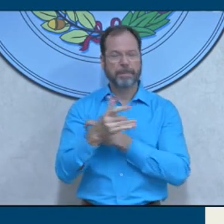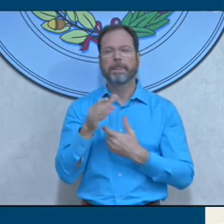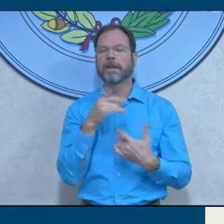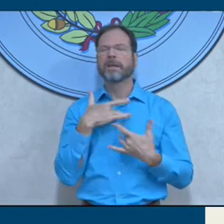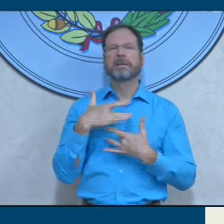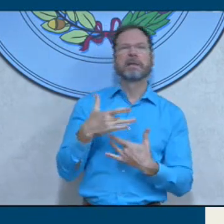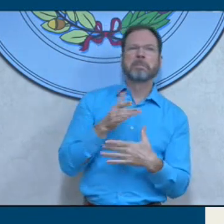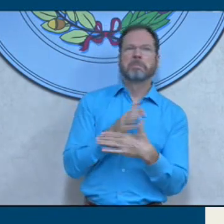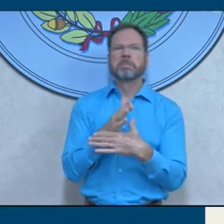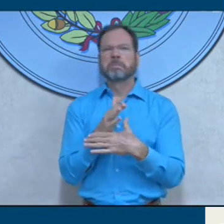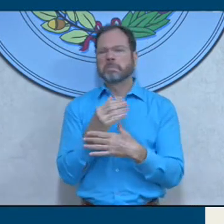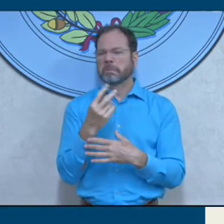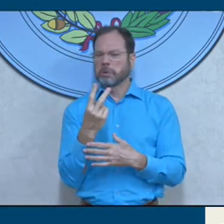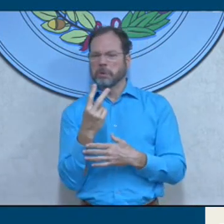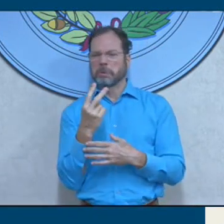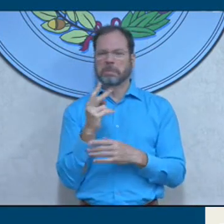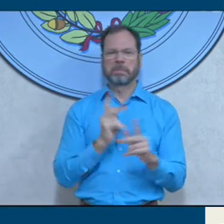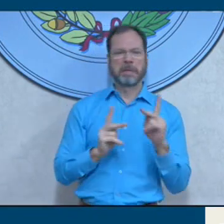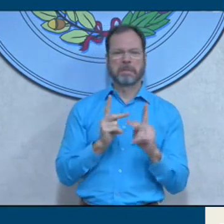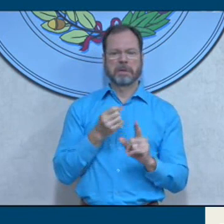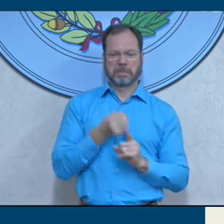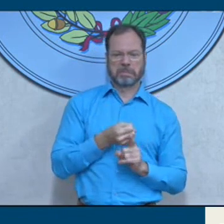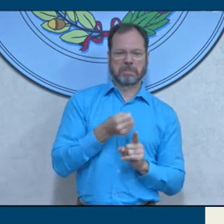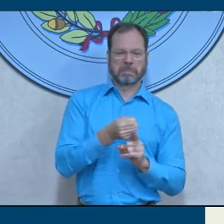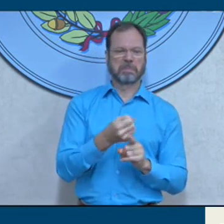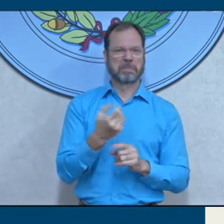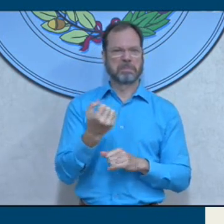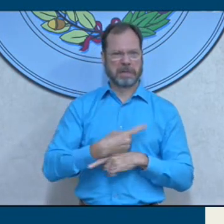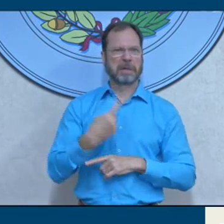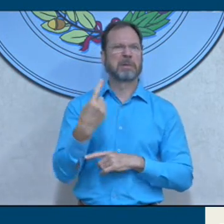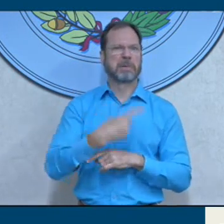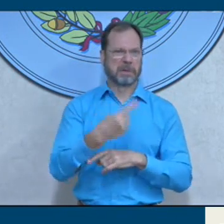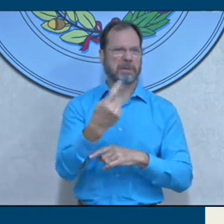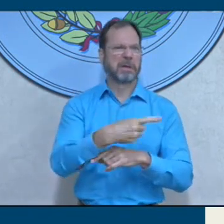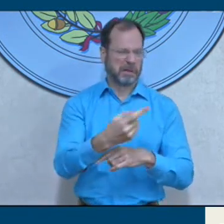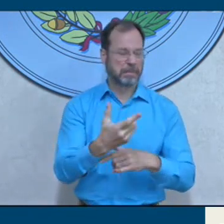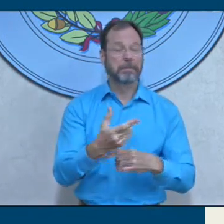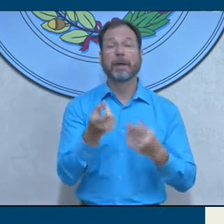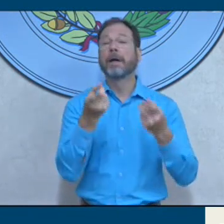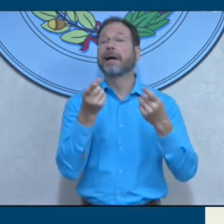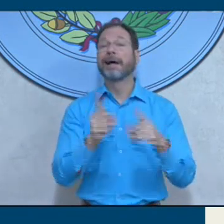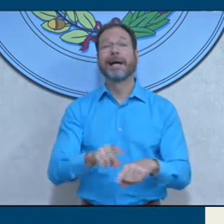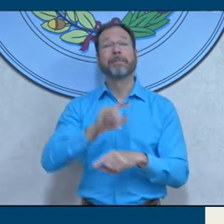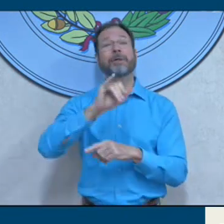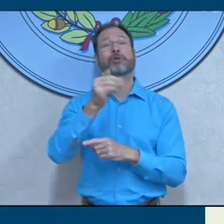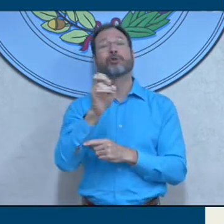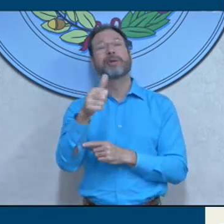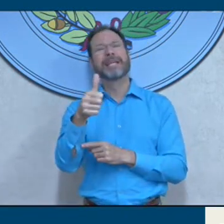ANOTHER COUNTY. SMALL IT'LL TAKE US COUNTY TEXAS. THE AVERAGE LESS THEN 2 PEOPLE